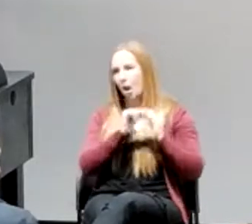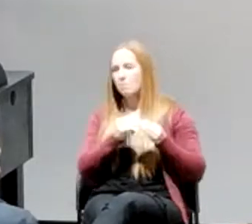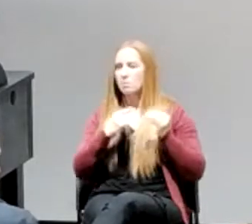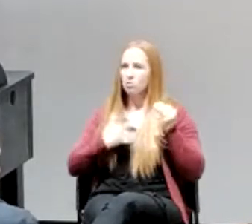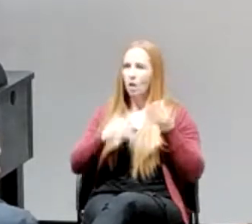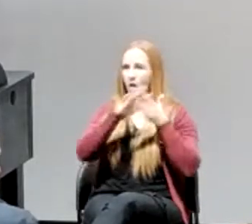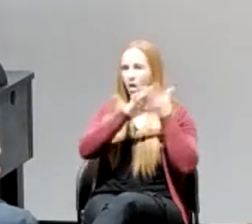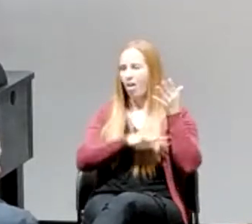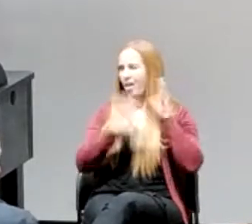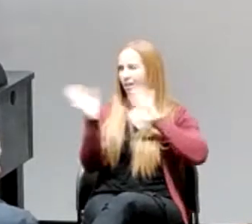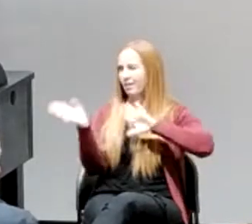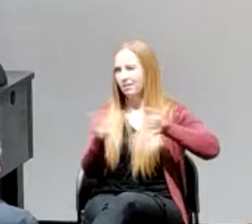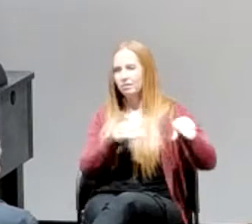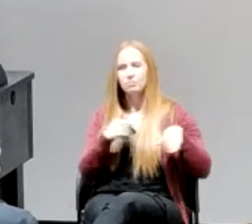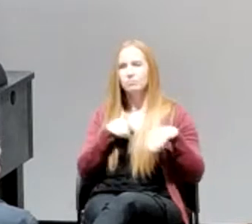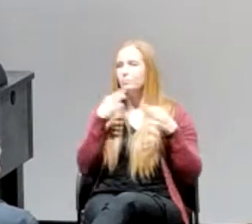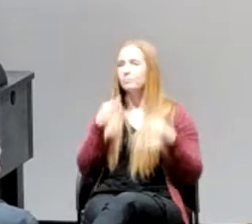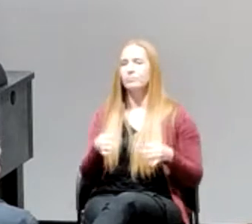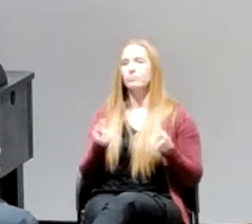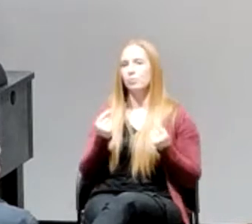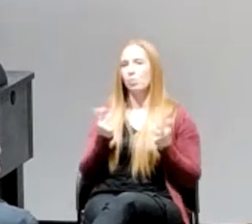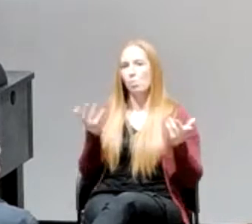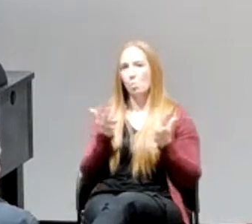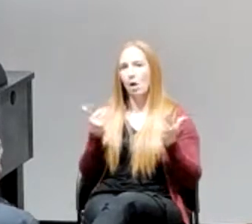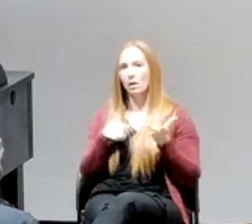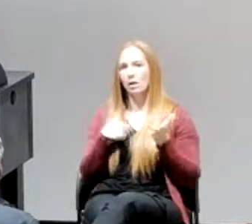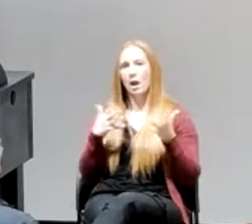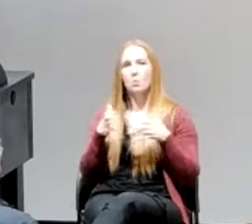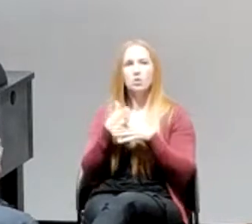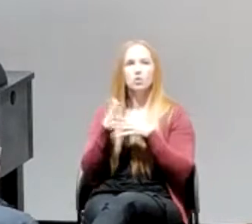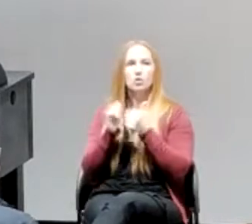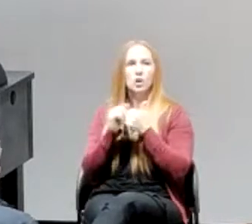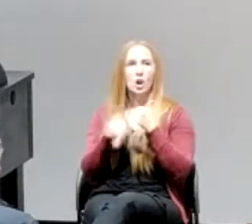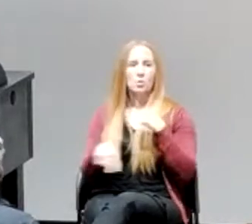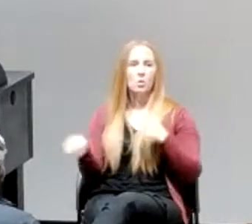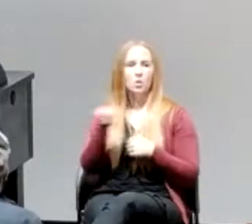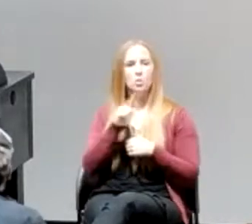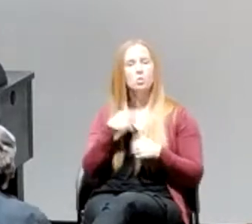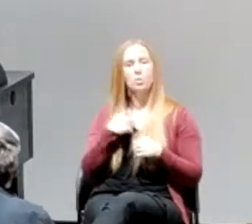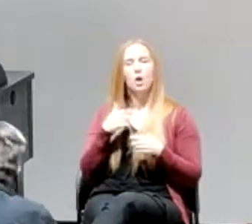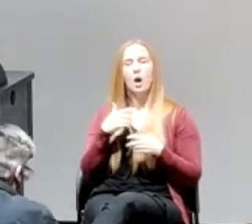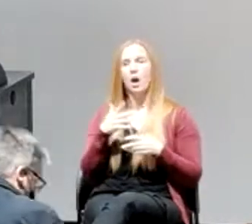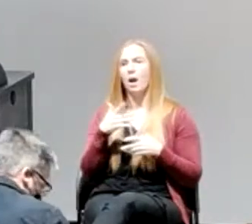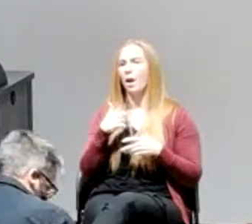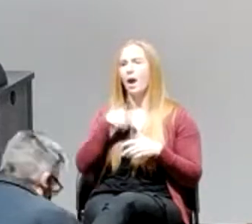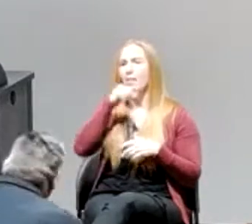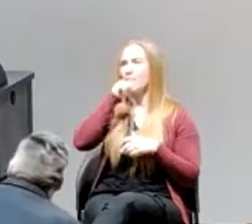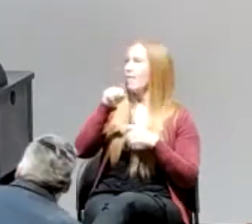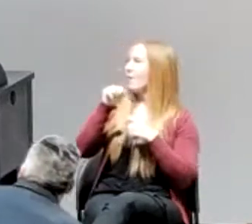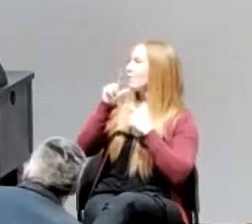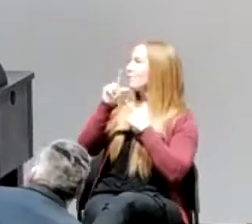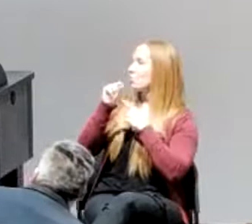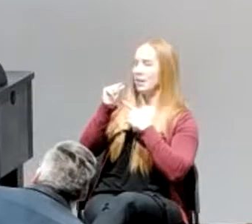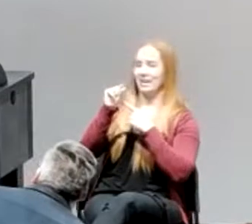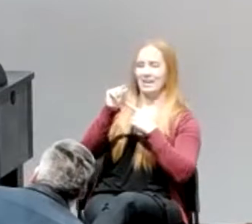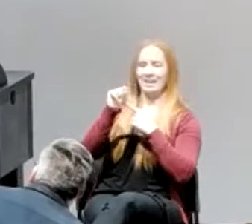welcome home. Welcome to the home team. We need you. I'm not going to spend any time on charts and